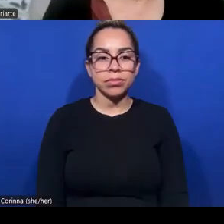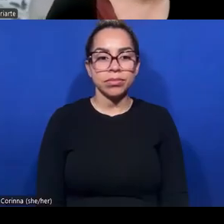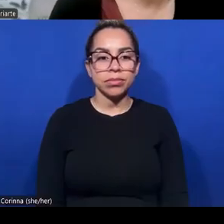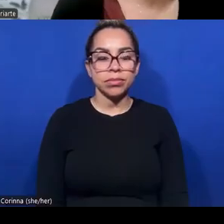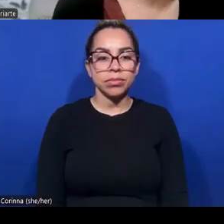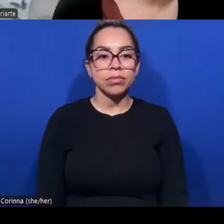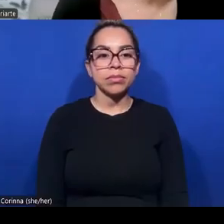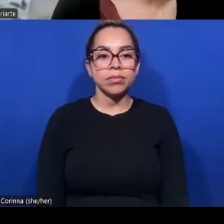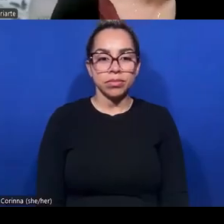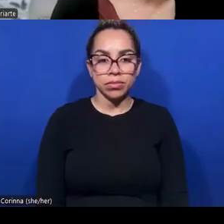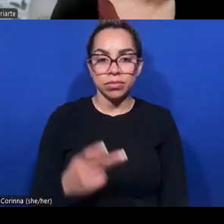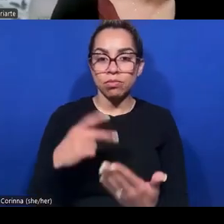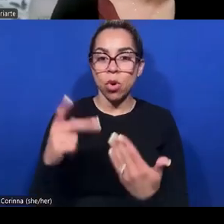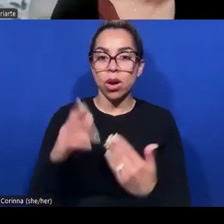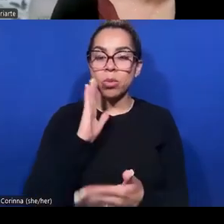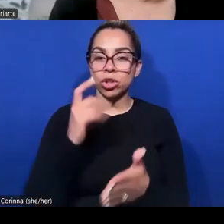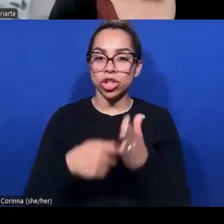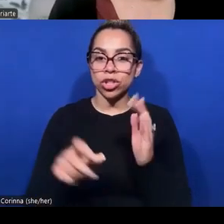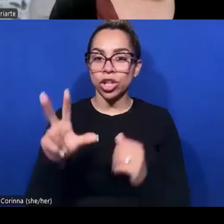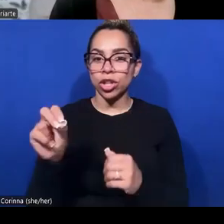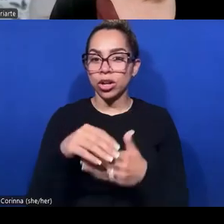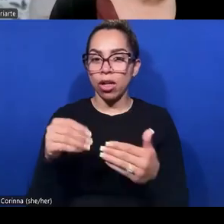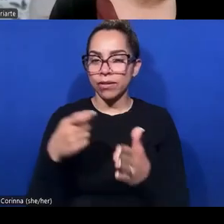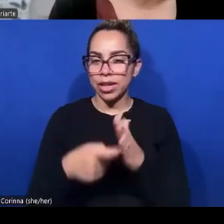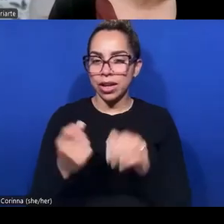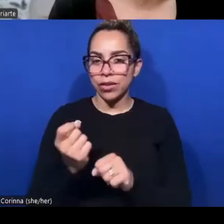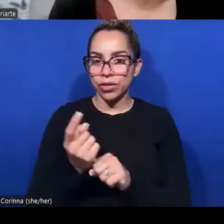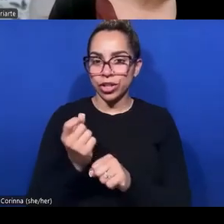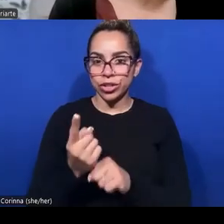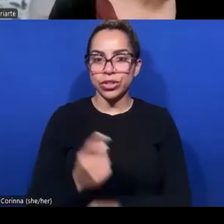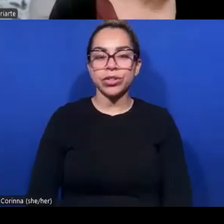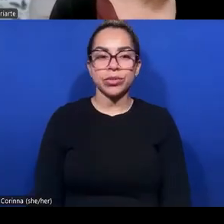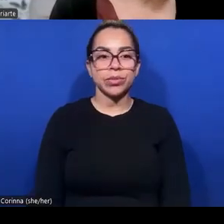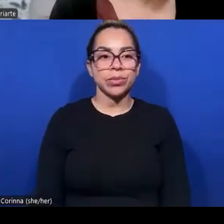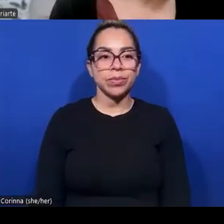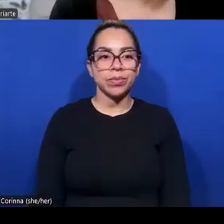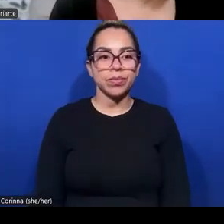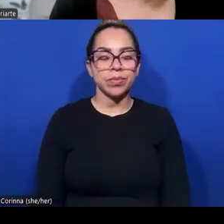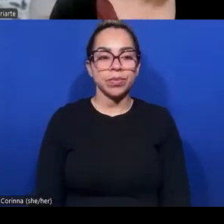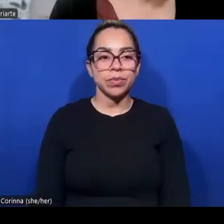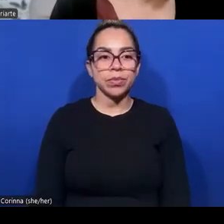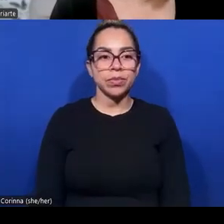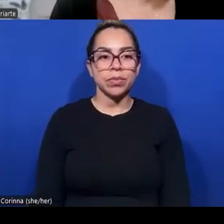a fee of $30 a year. And there's also a mobile application